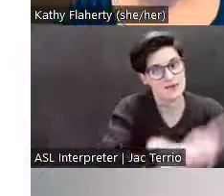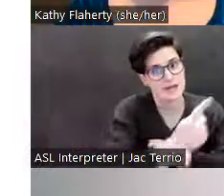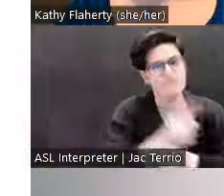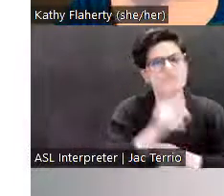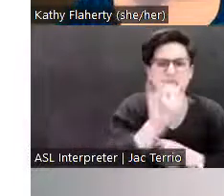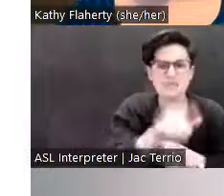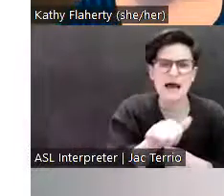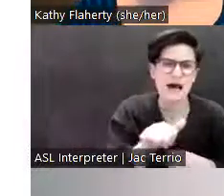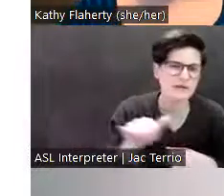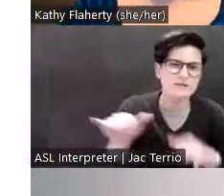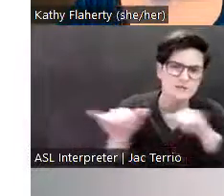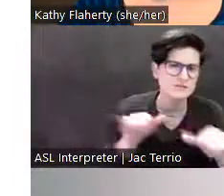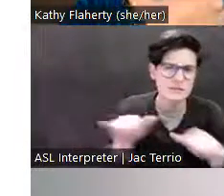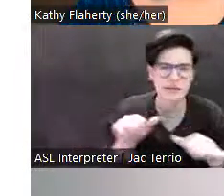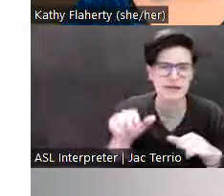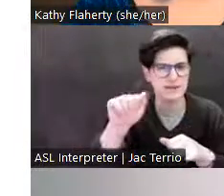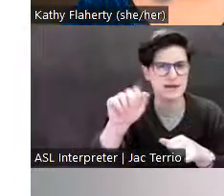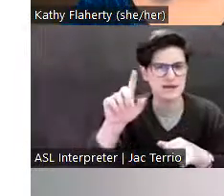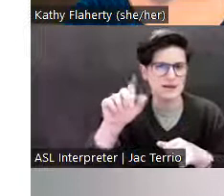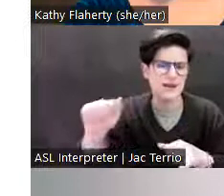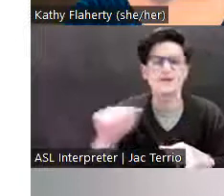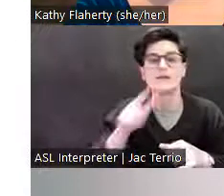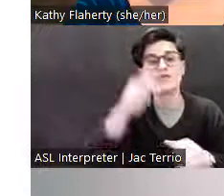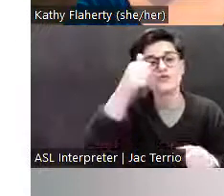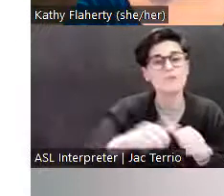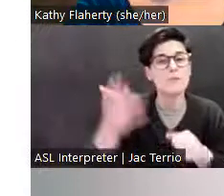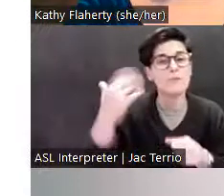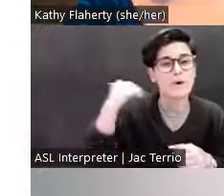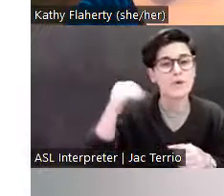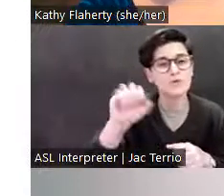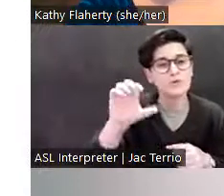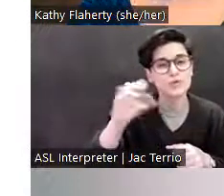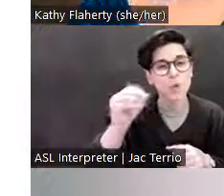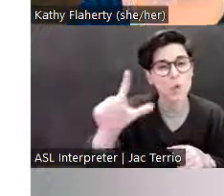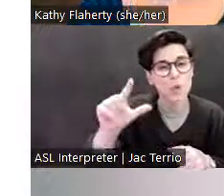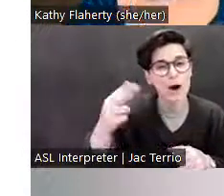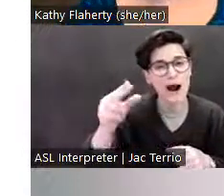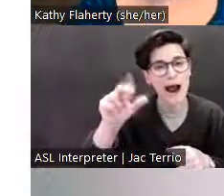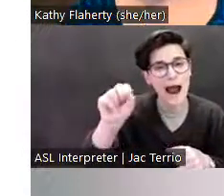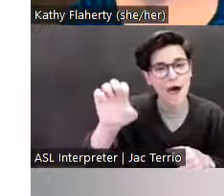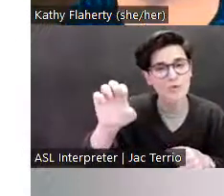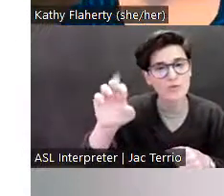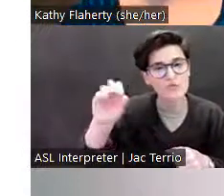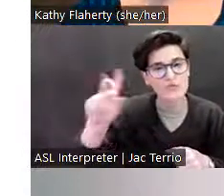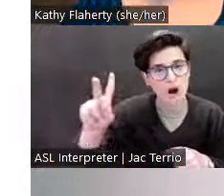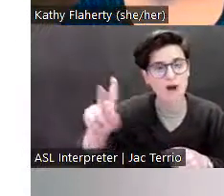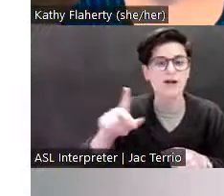Schoolhouse rock. Congress passes those bills on Capitol Hill, the executive branch enforces